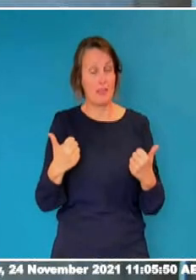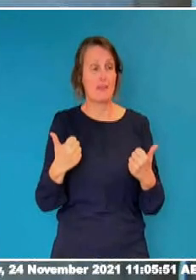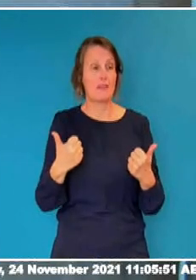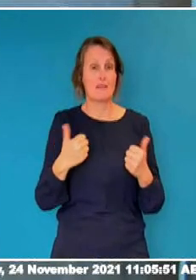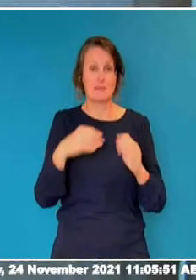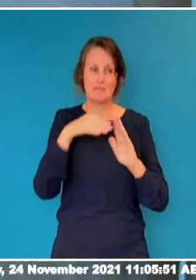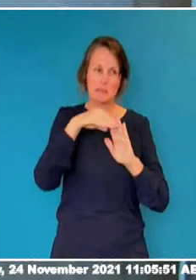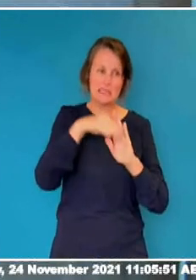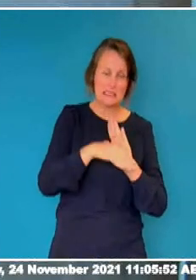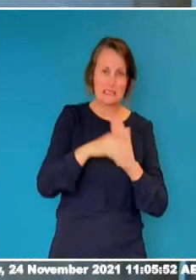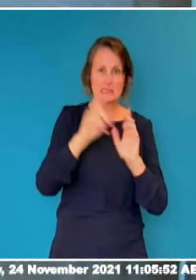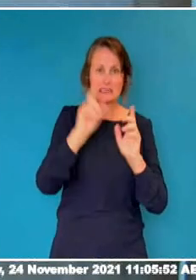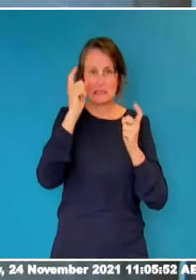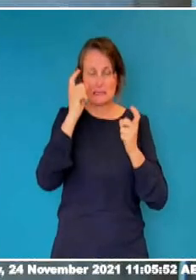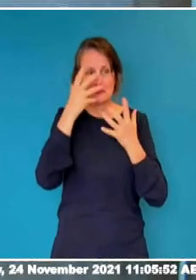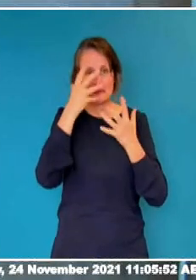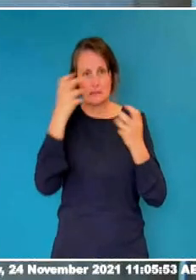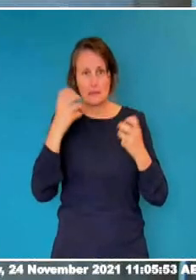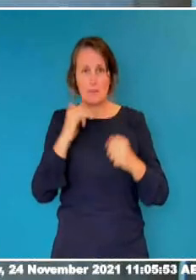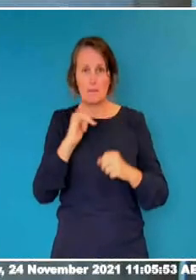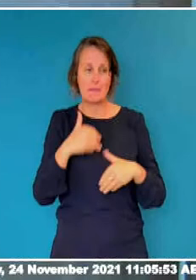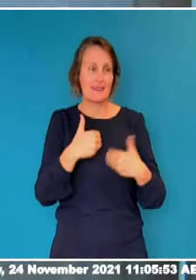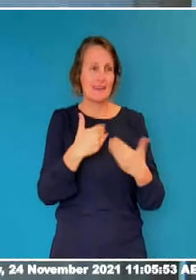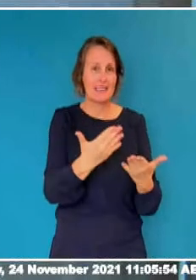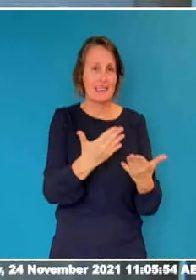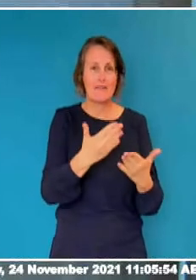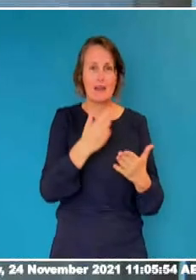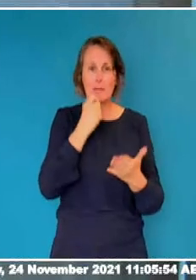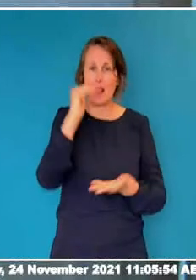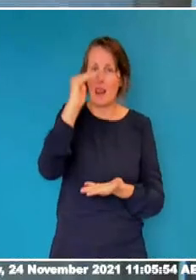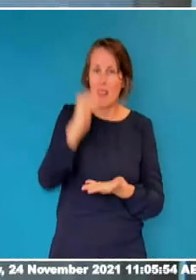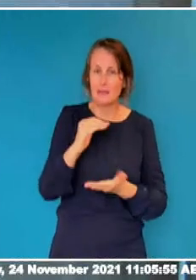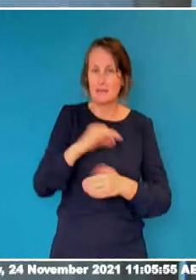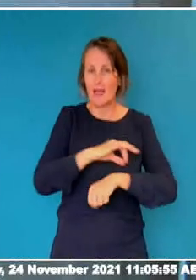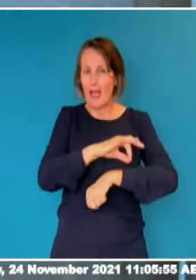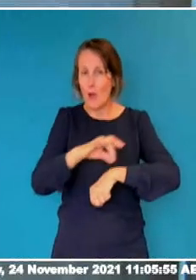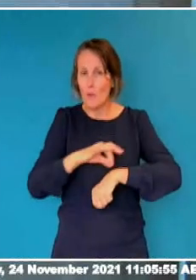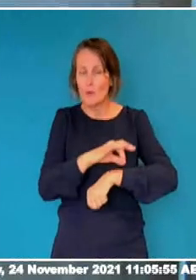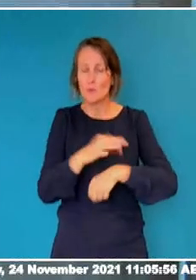it's flexible working, it's looking at the type of role they are in and looking to see